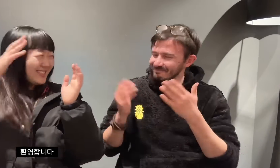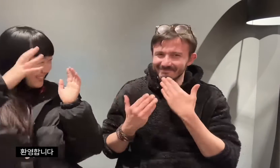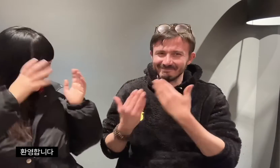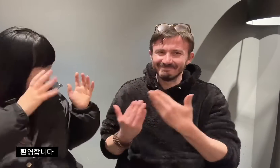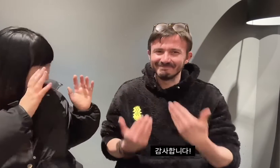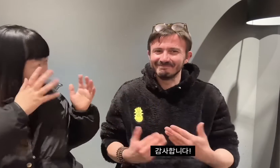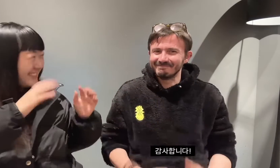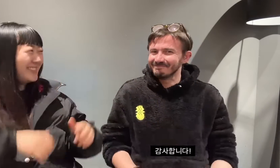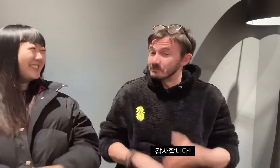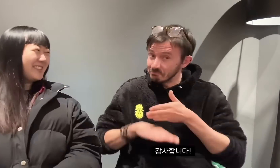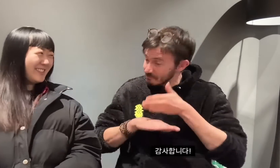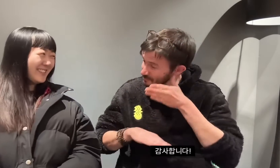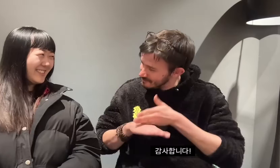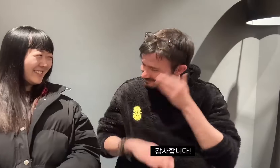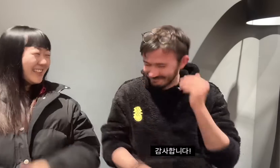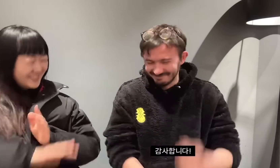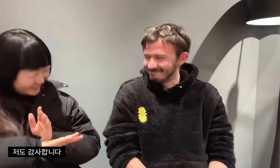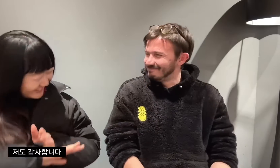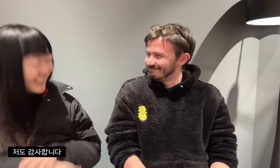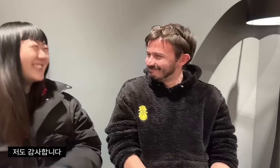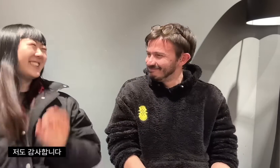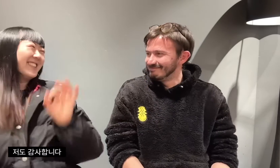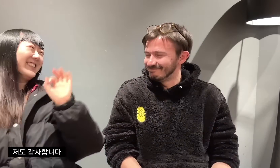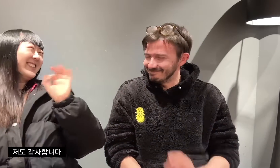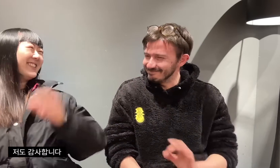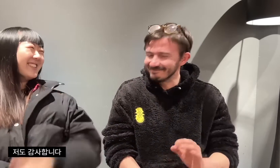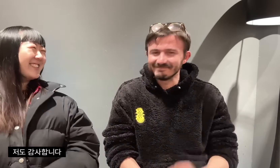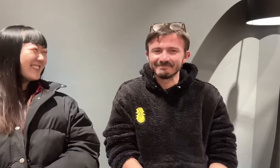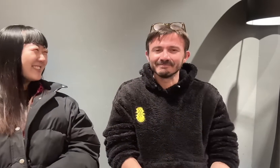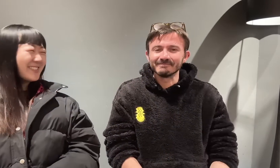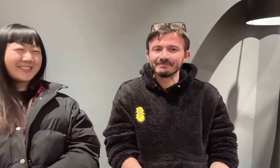Welcome. Thank you! (Korean sign language) Thank you.